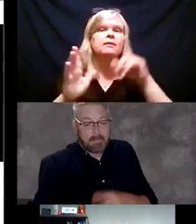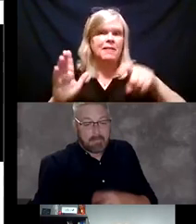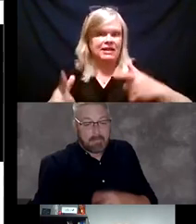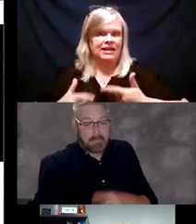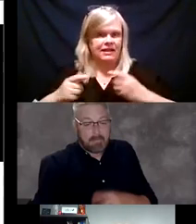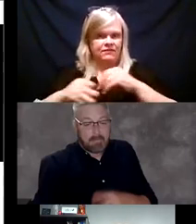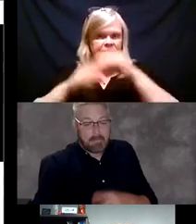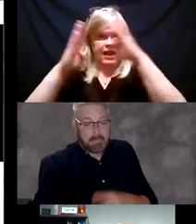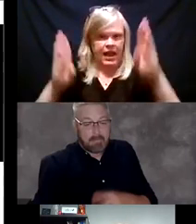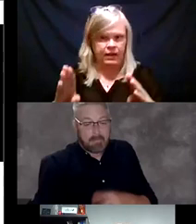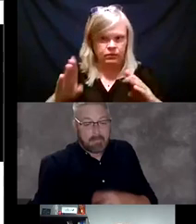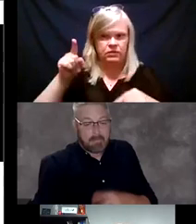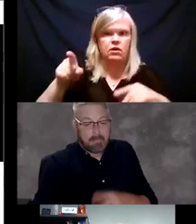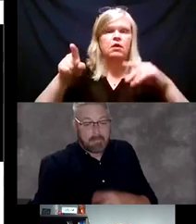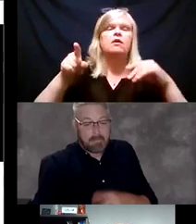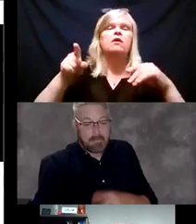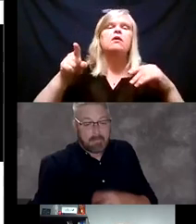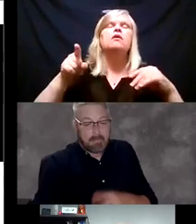DEFENDANT WOULD NEED TO BE A MEMBER OF THE HOUSEHOLD, OR